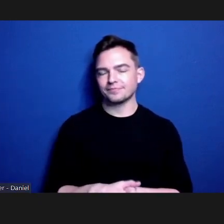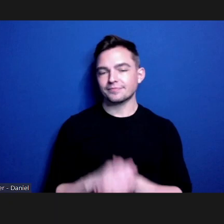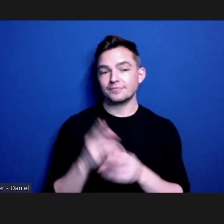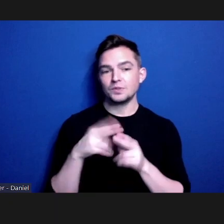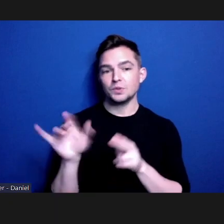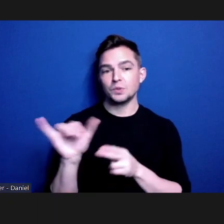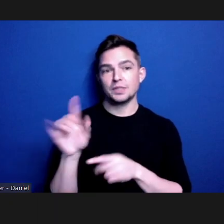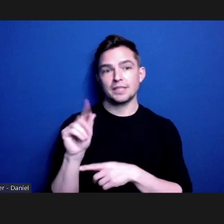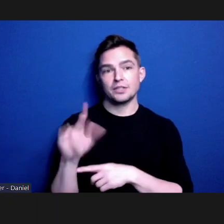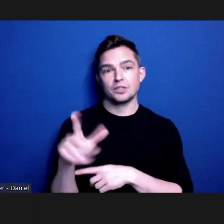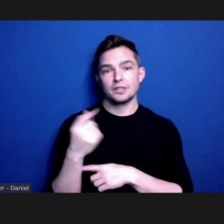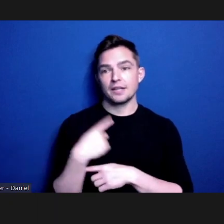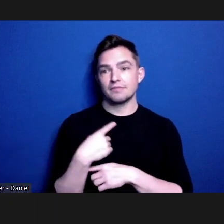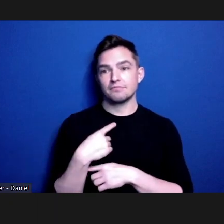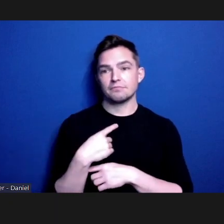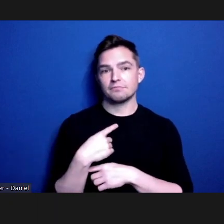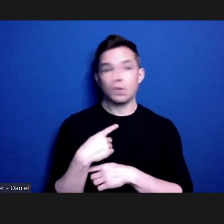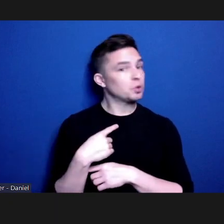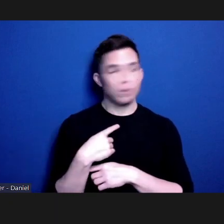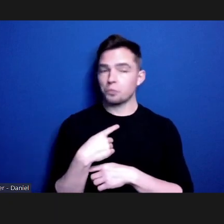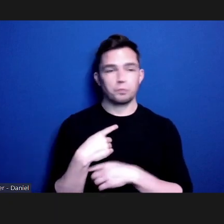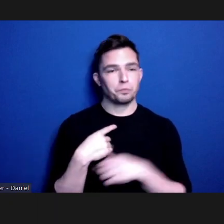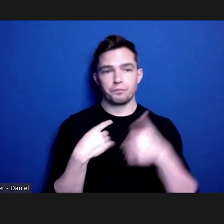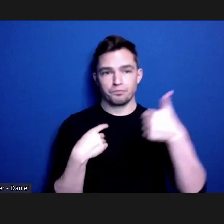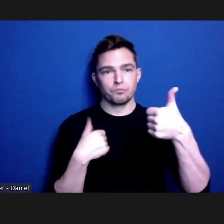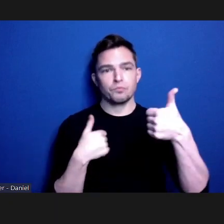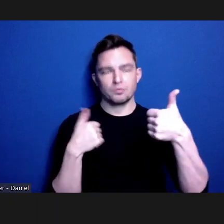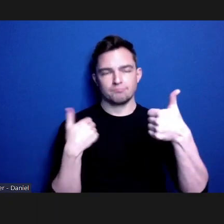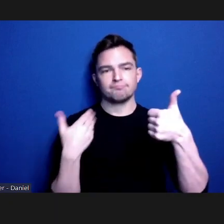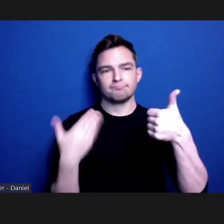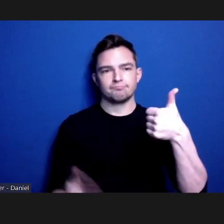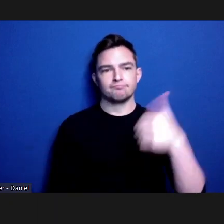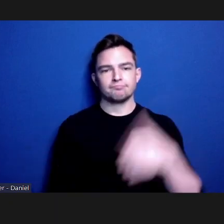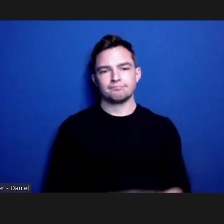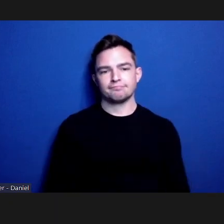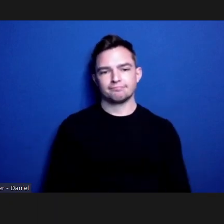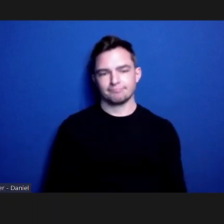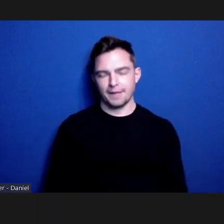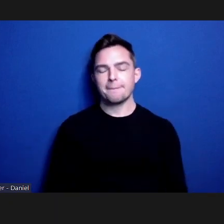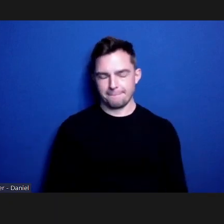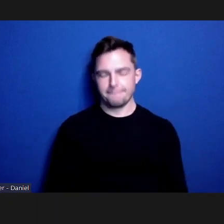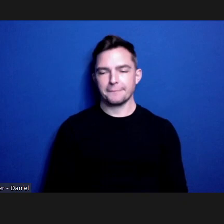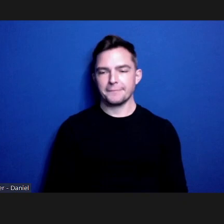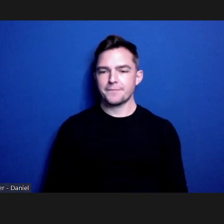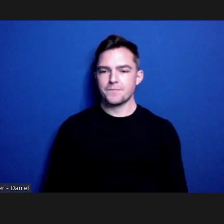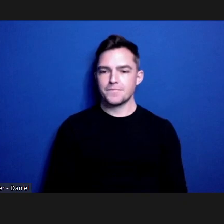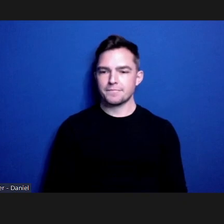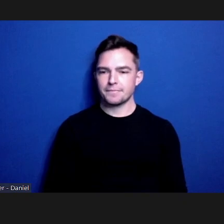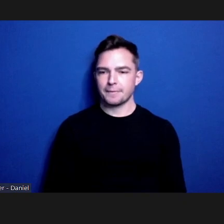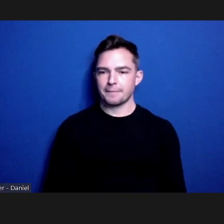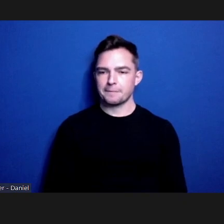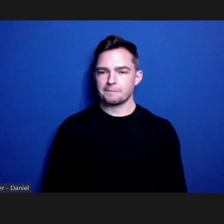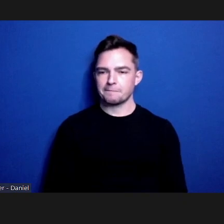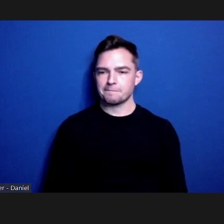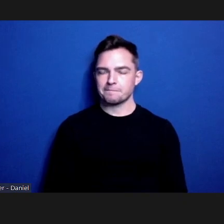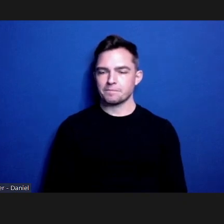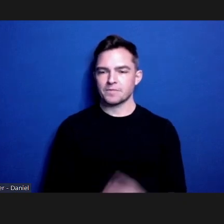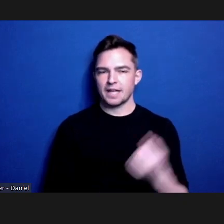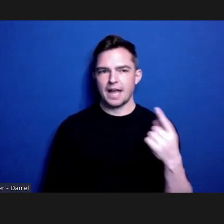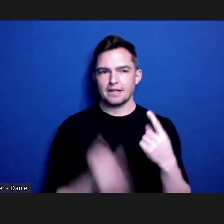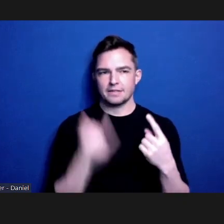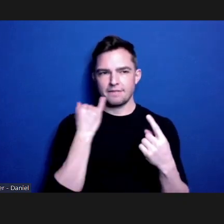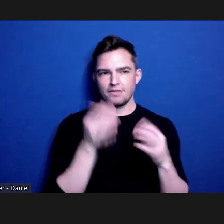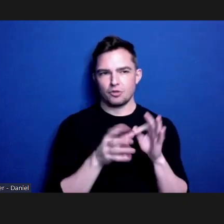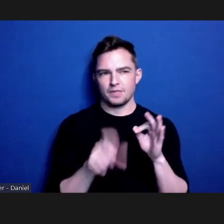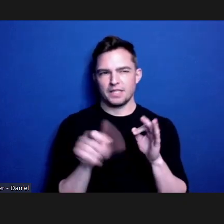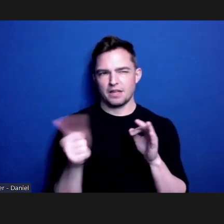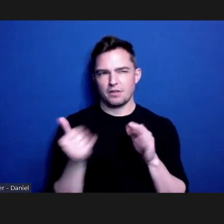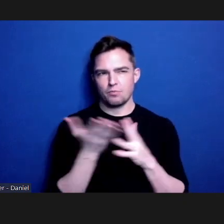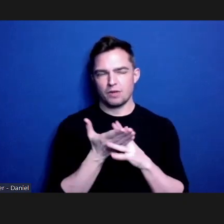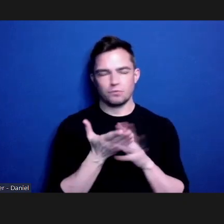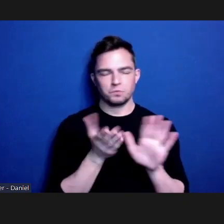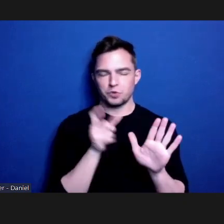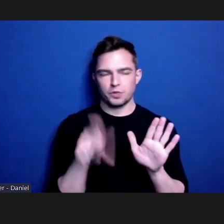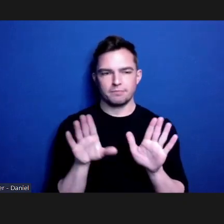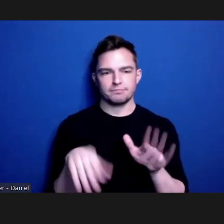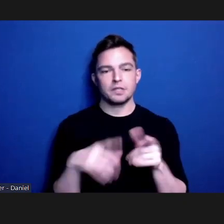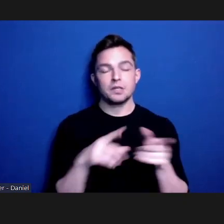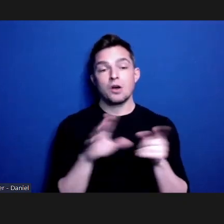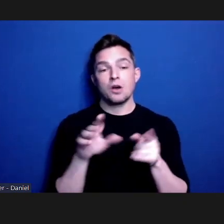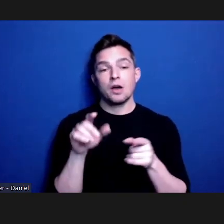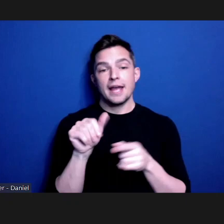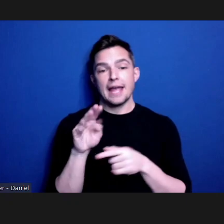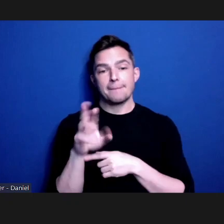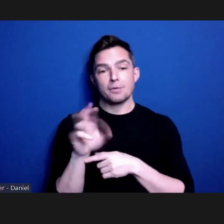need another break? Great, thank you. So I also wanted to ask that question or open up